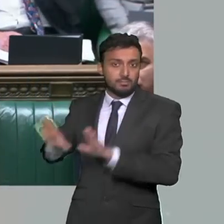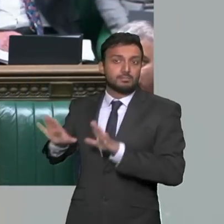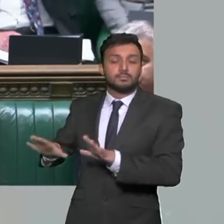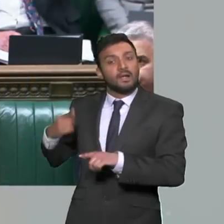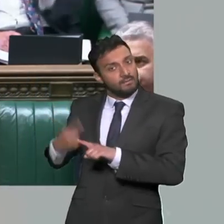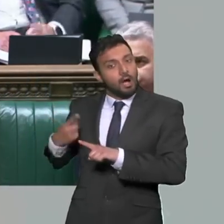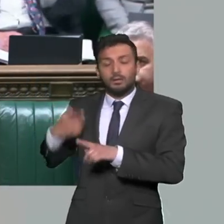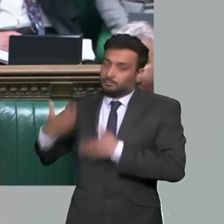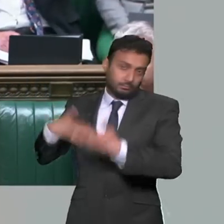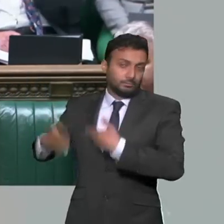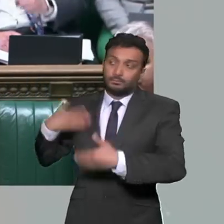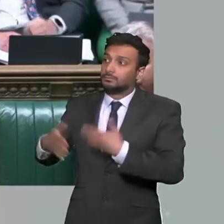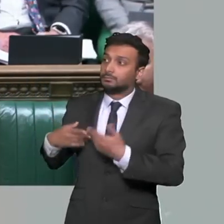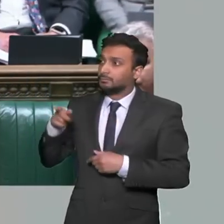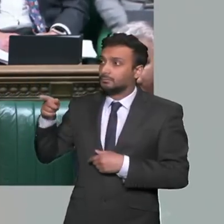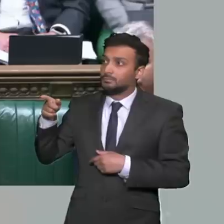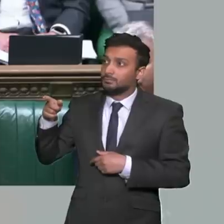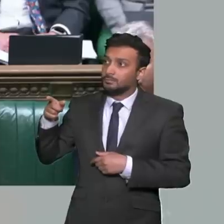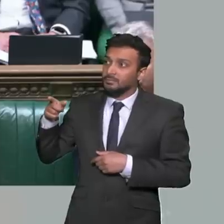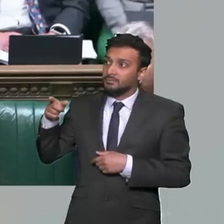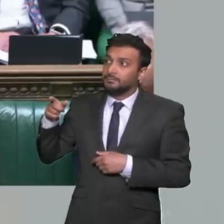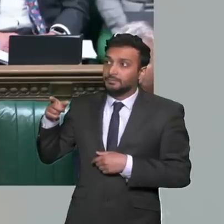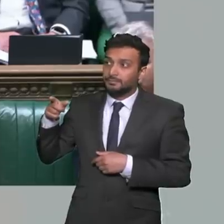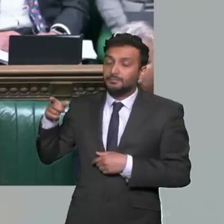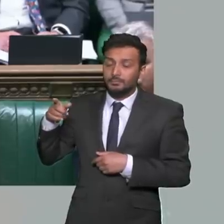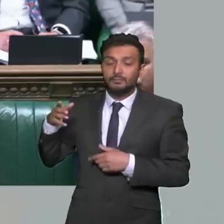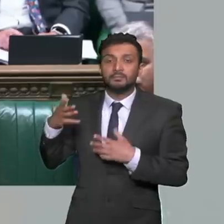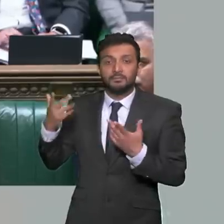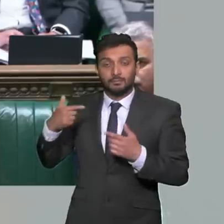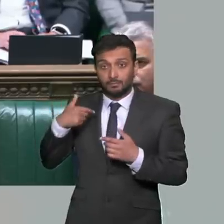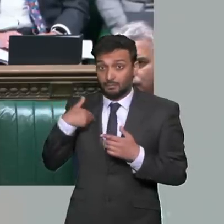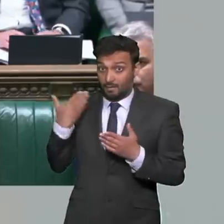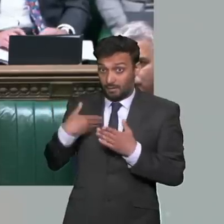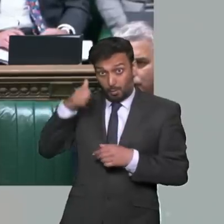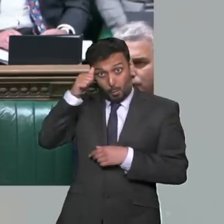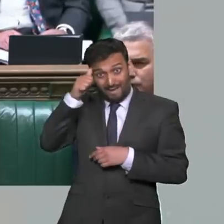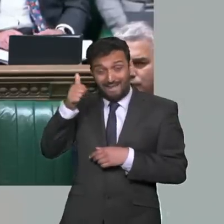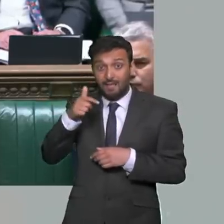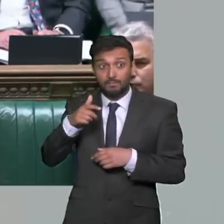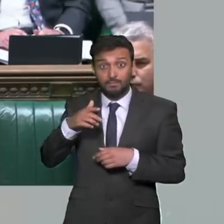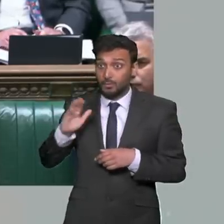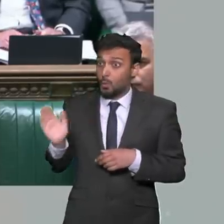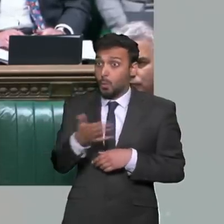To the best of my knowledge, everybody is getting their passport within four to six